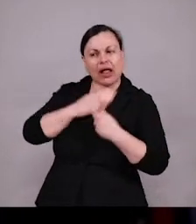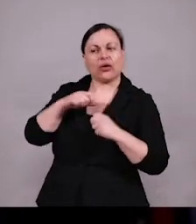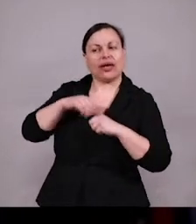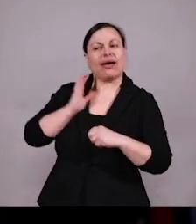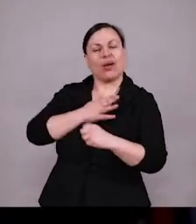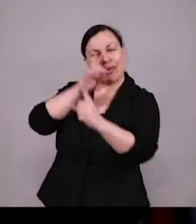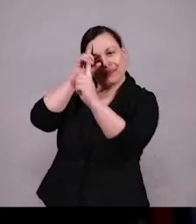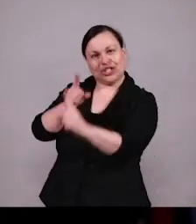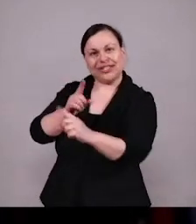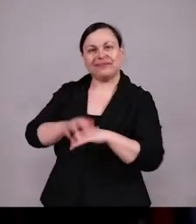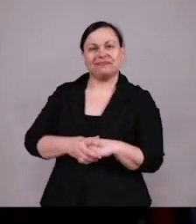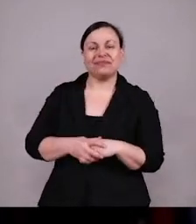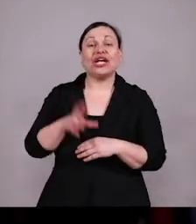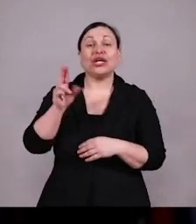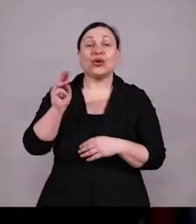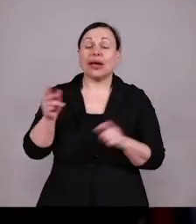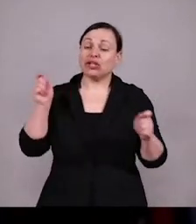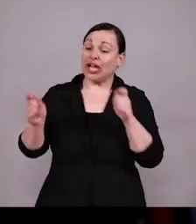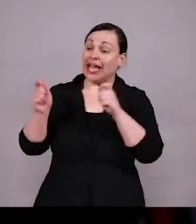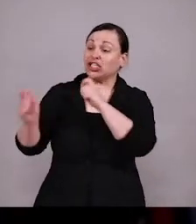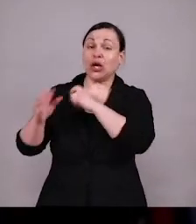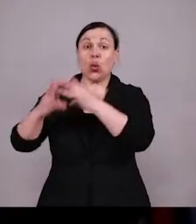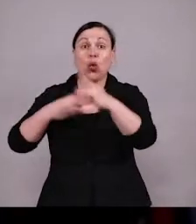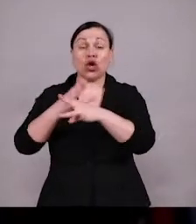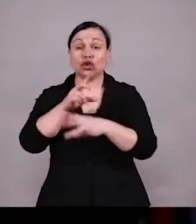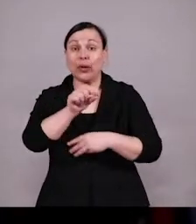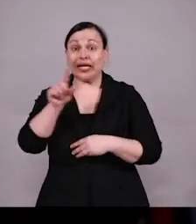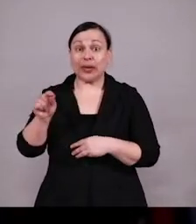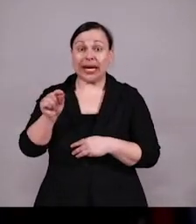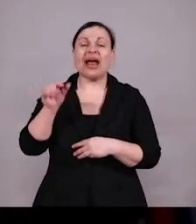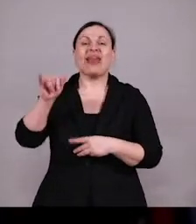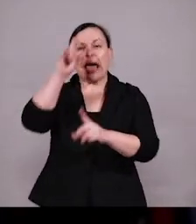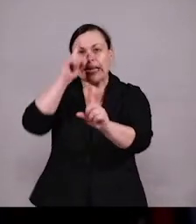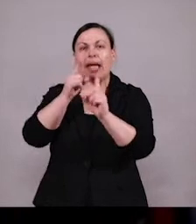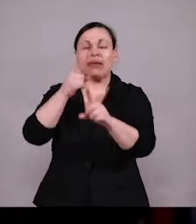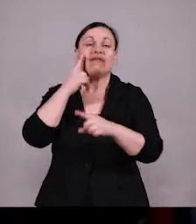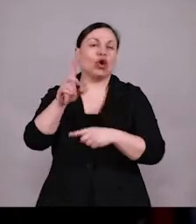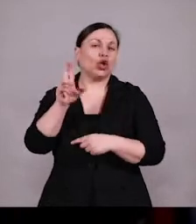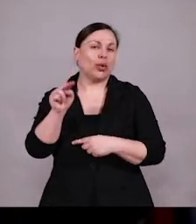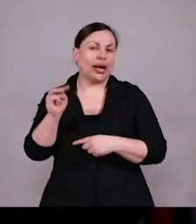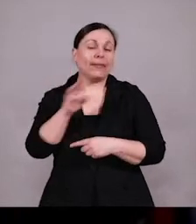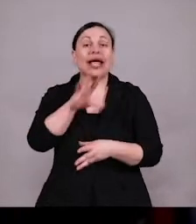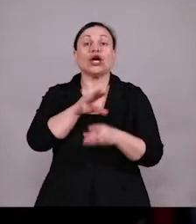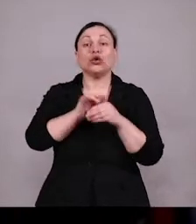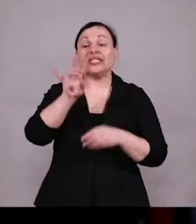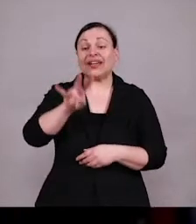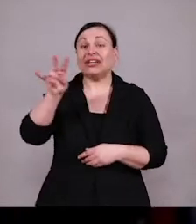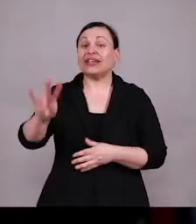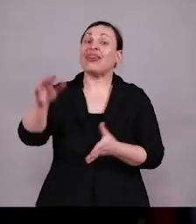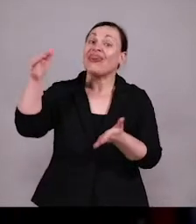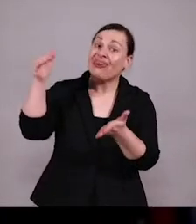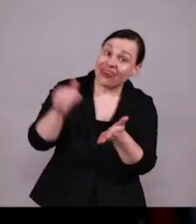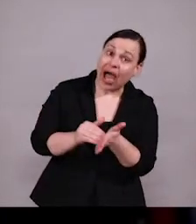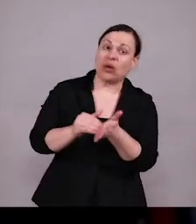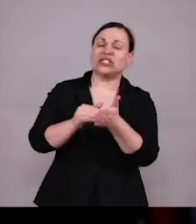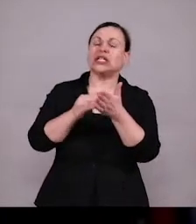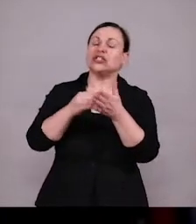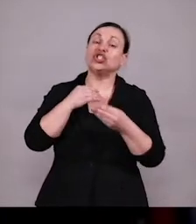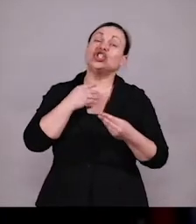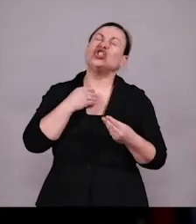our mission. UNM’s Changing Worlds 2020: The Campaign for UNM included 77,000 generous